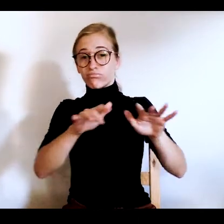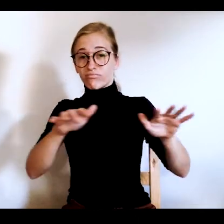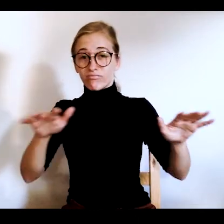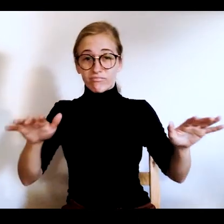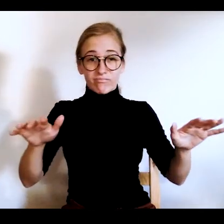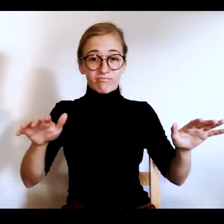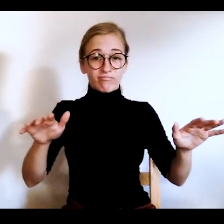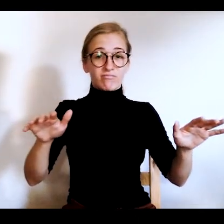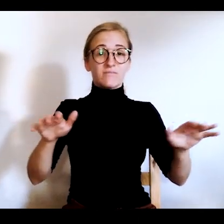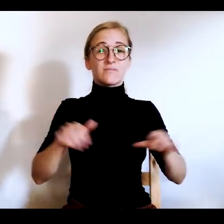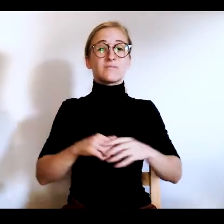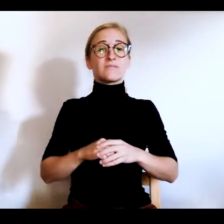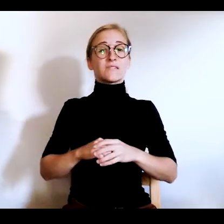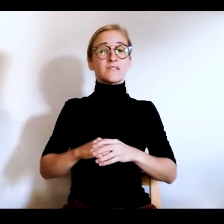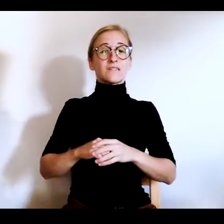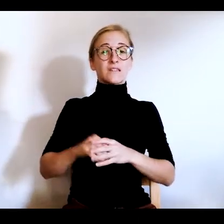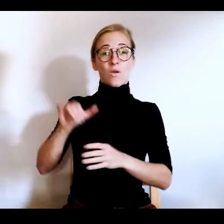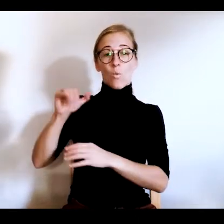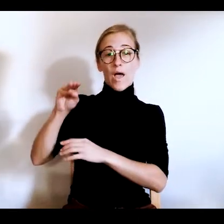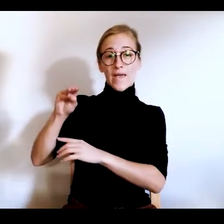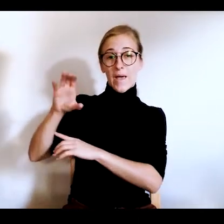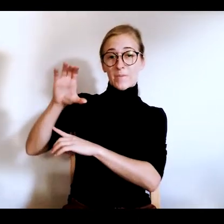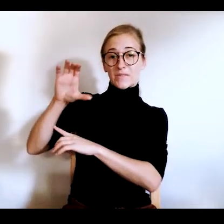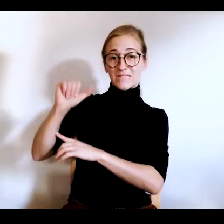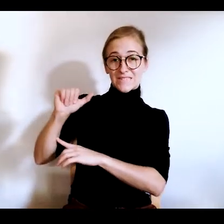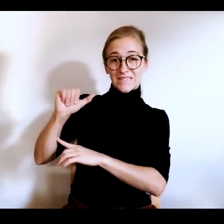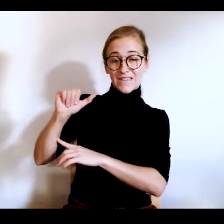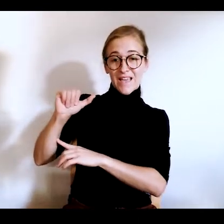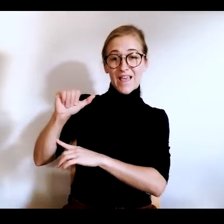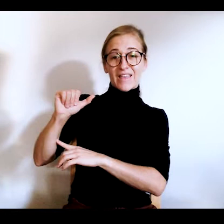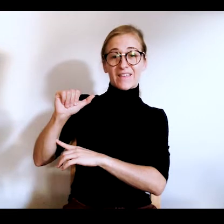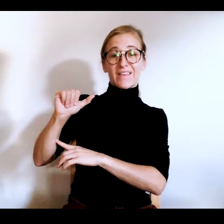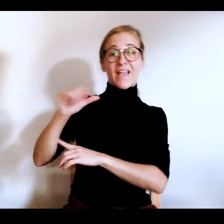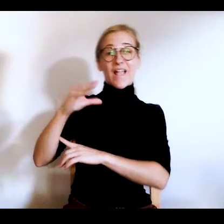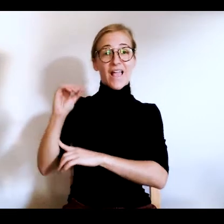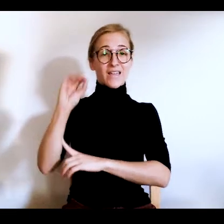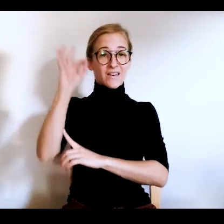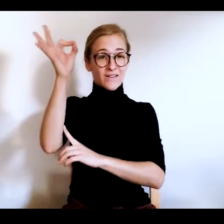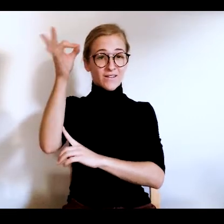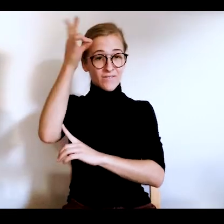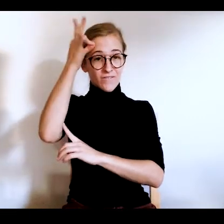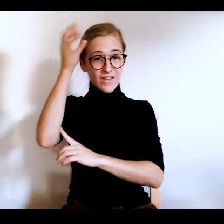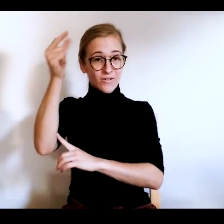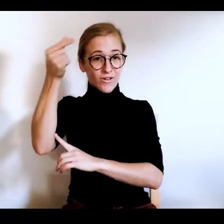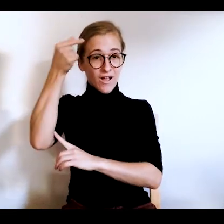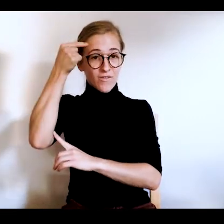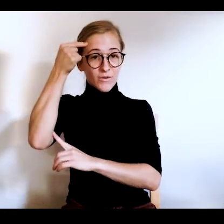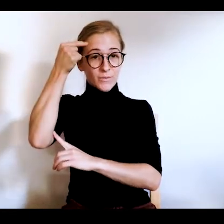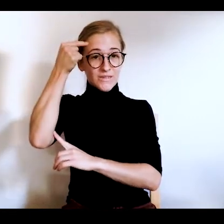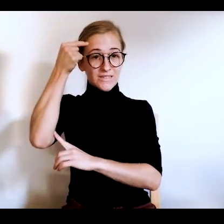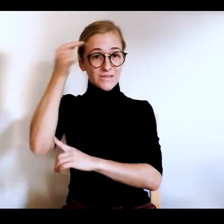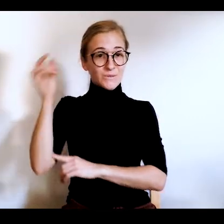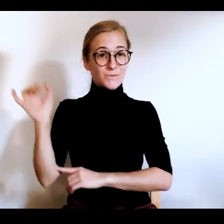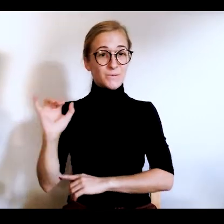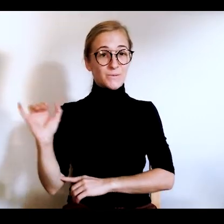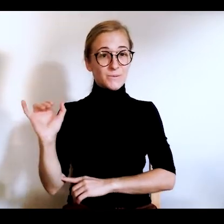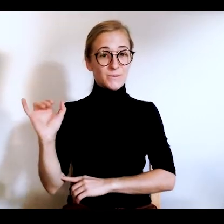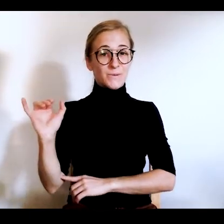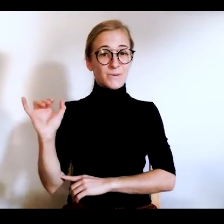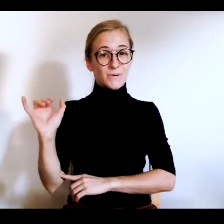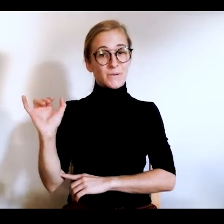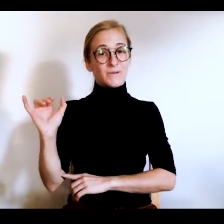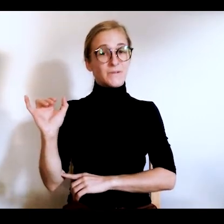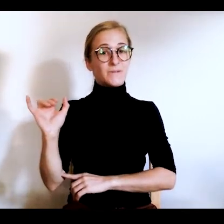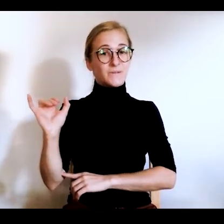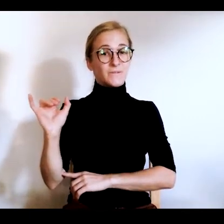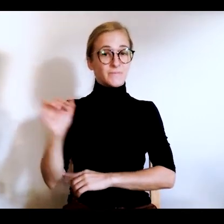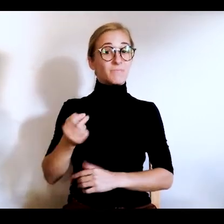from that YMCA initiative , then came the federal government